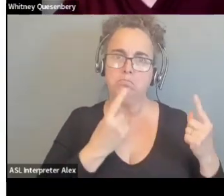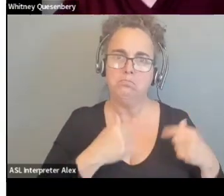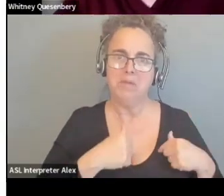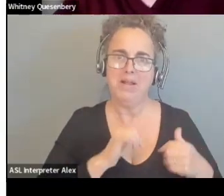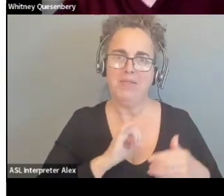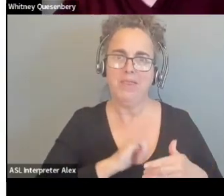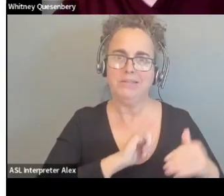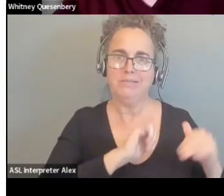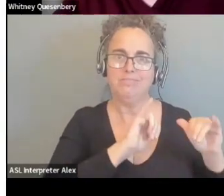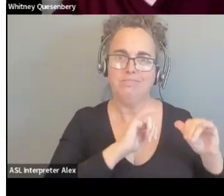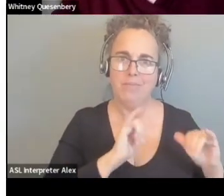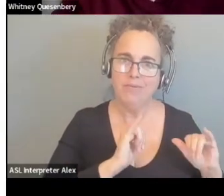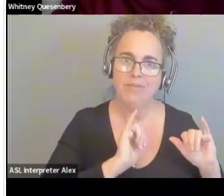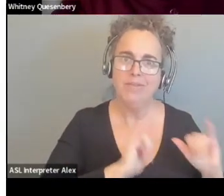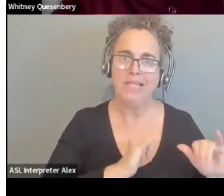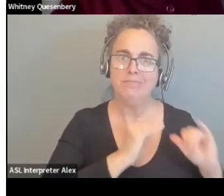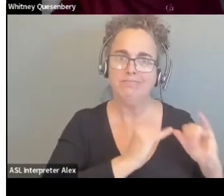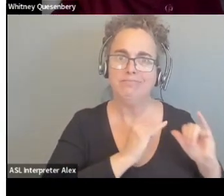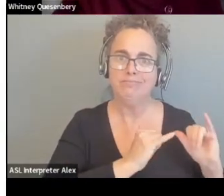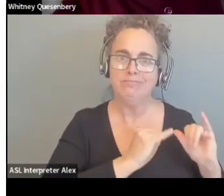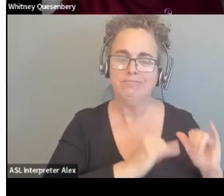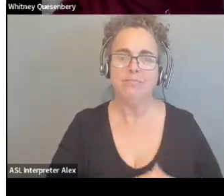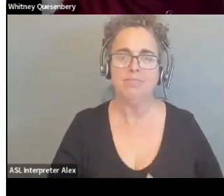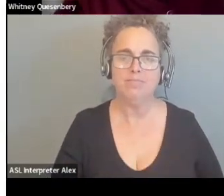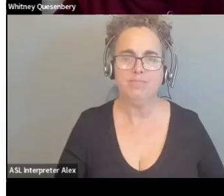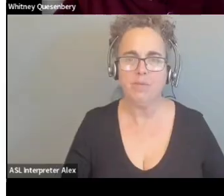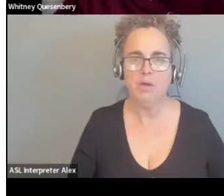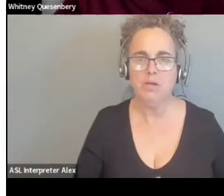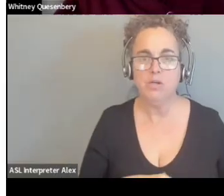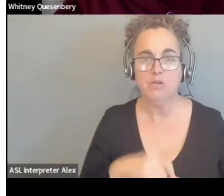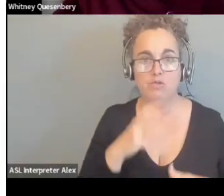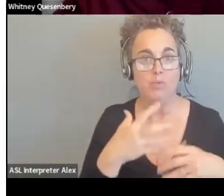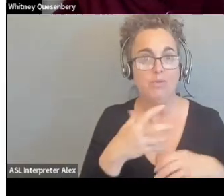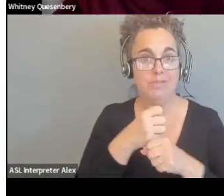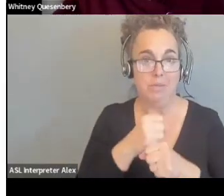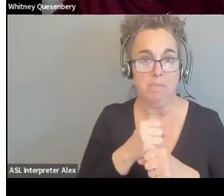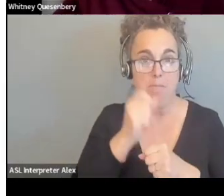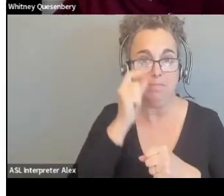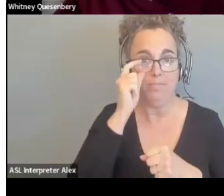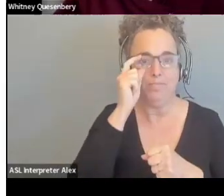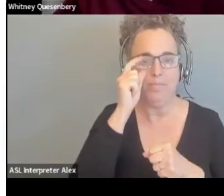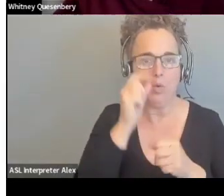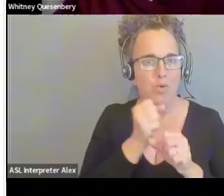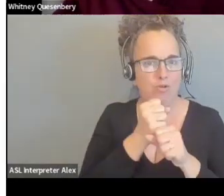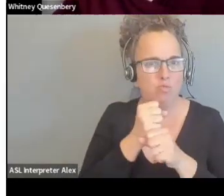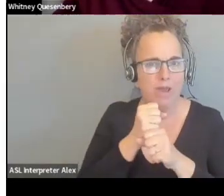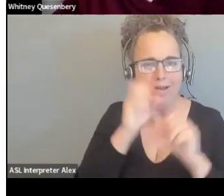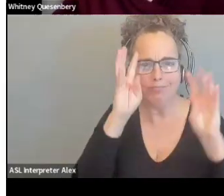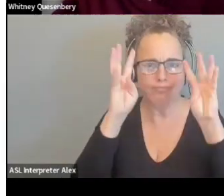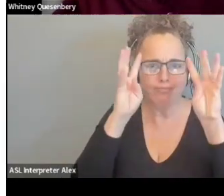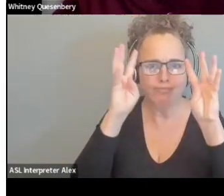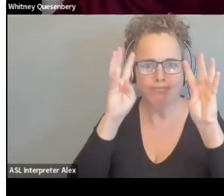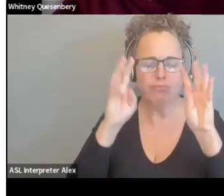So we, so just to sum it up, we created these persons thinking of a range of ability